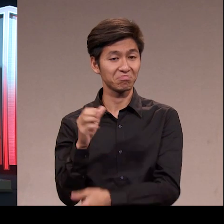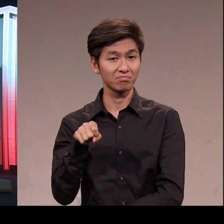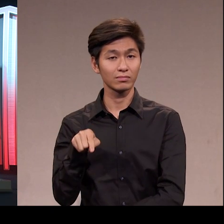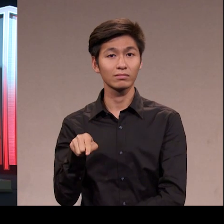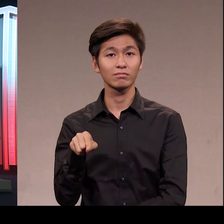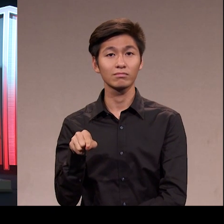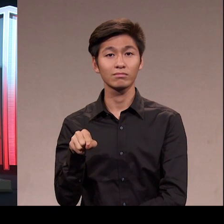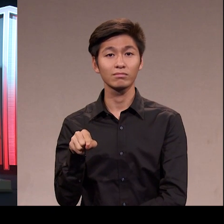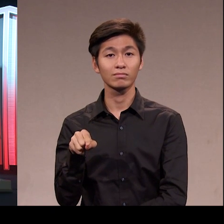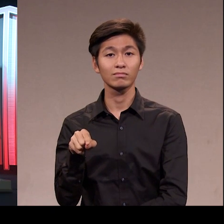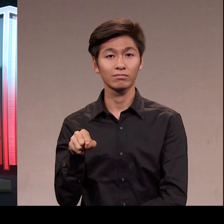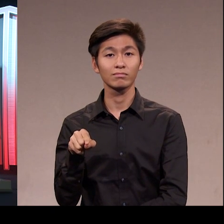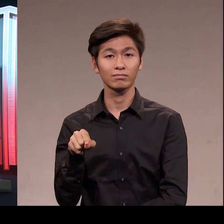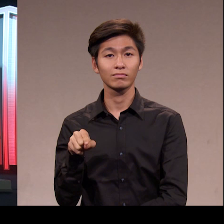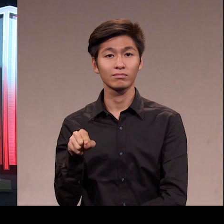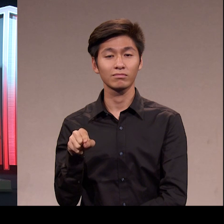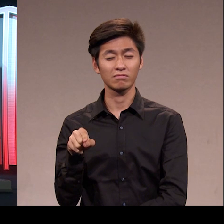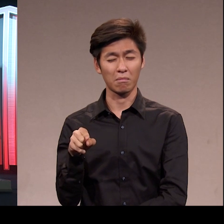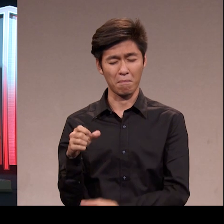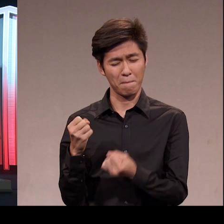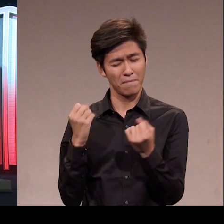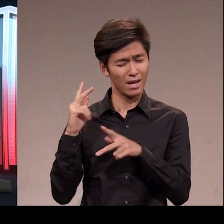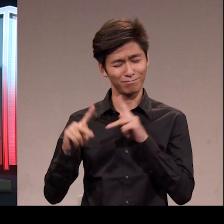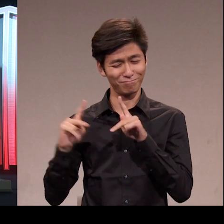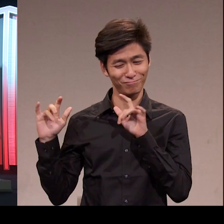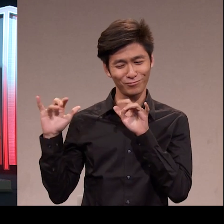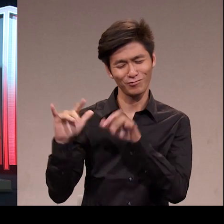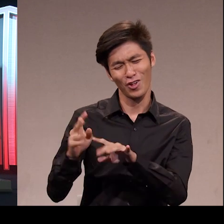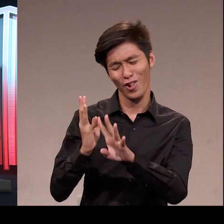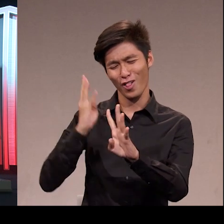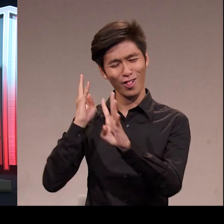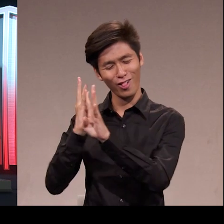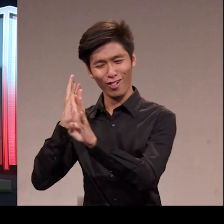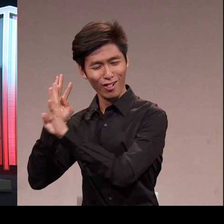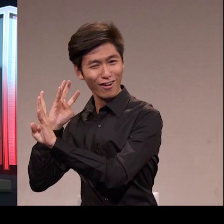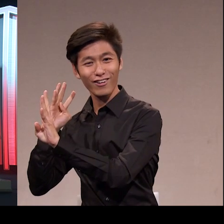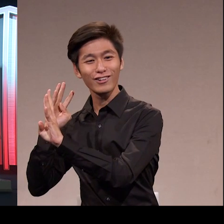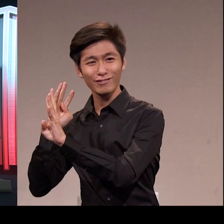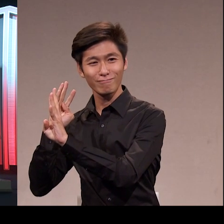It was crowded and there were long queues at some of the stores.